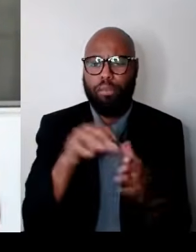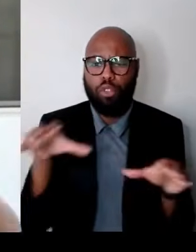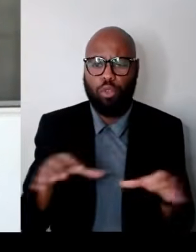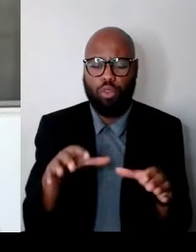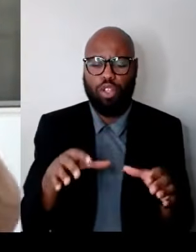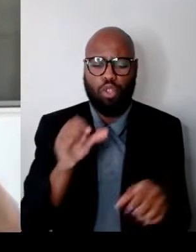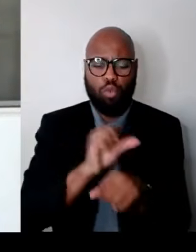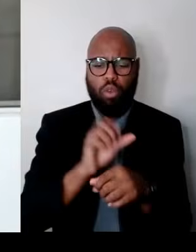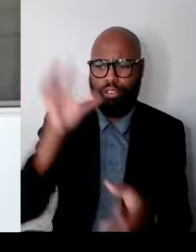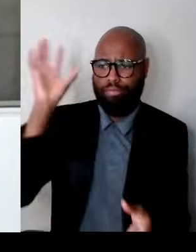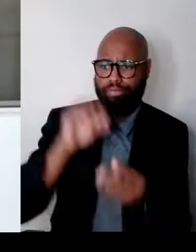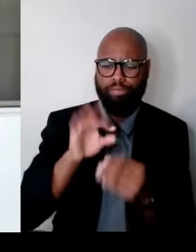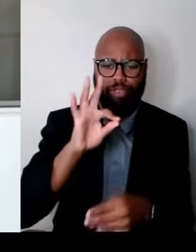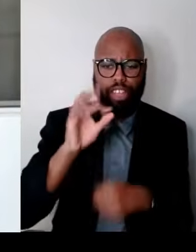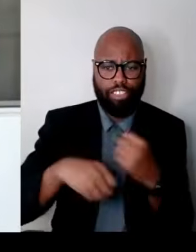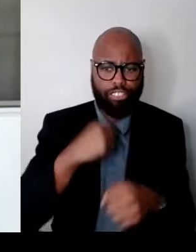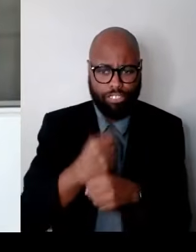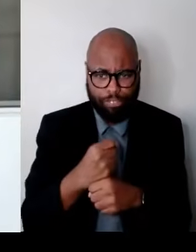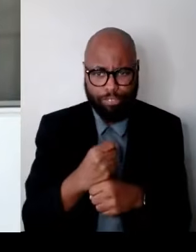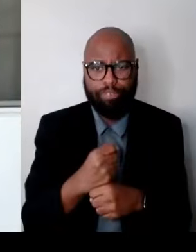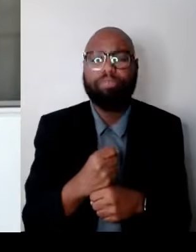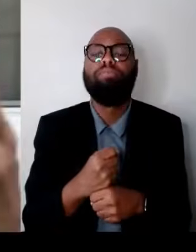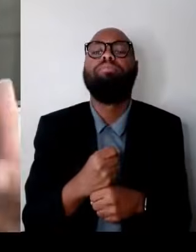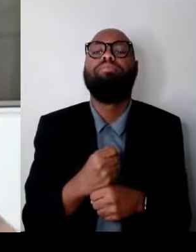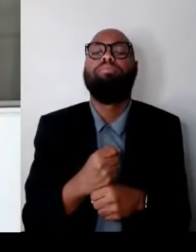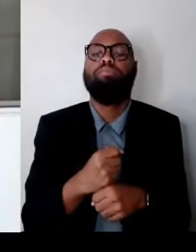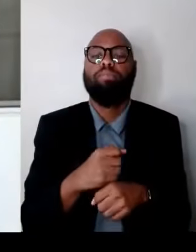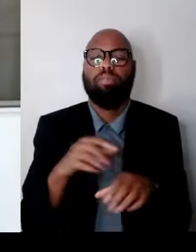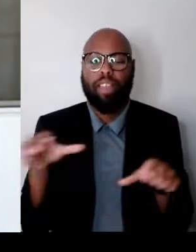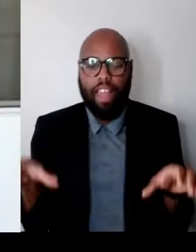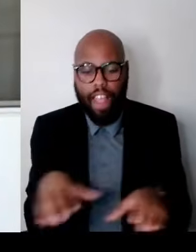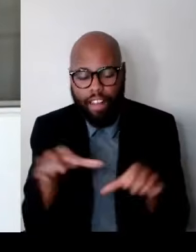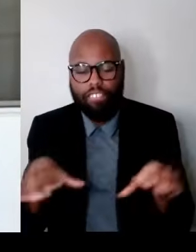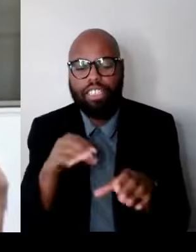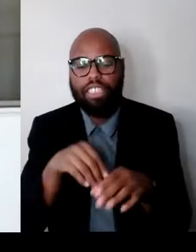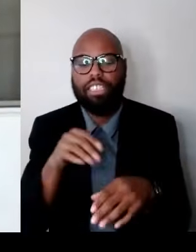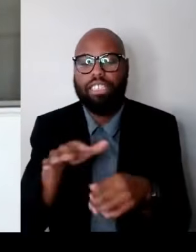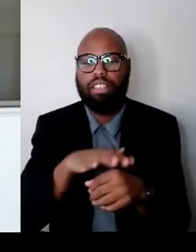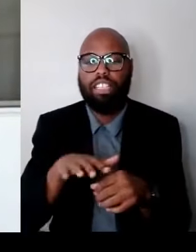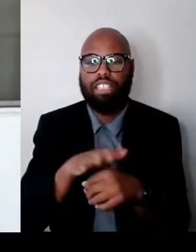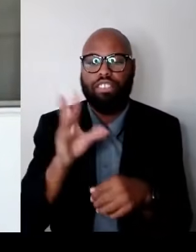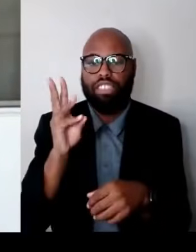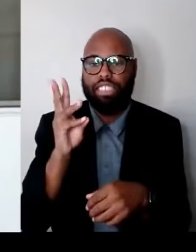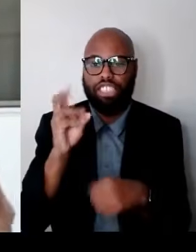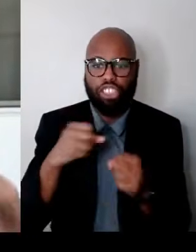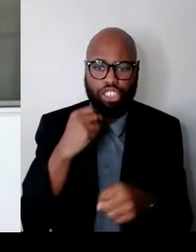Been particularly in activism space for six. And I'm constantly learning new things every day.